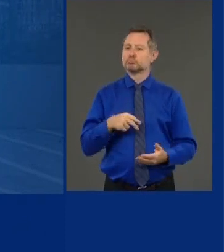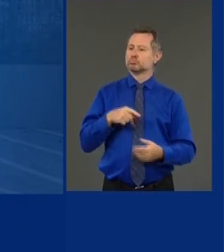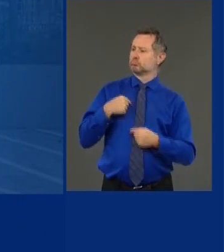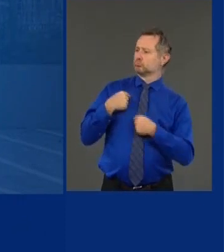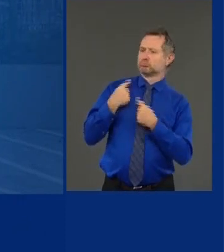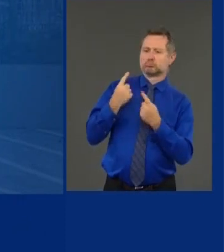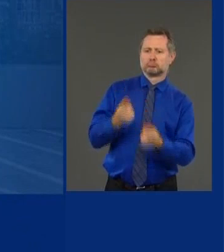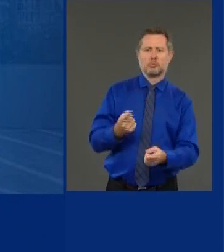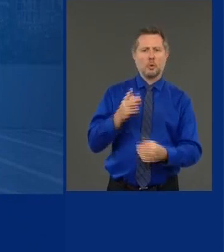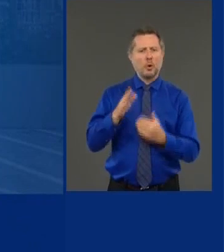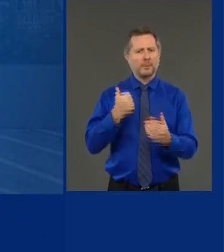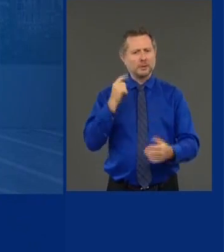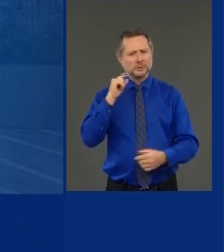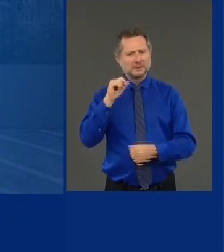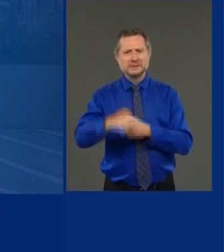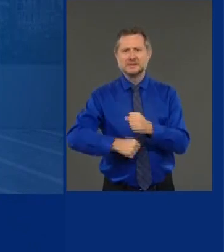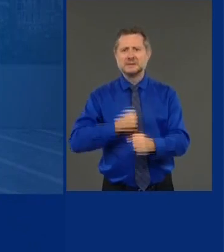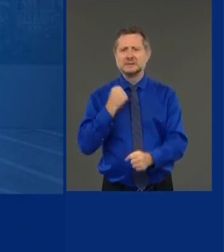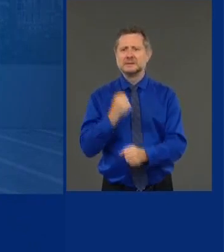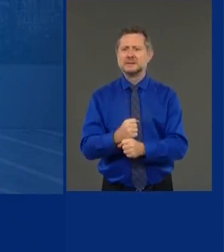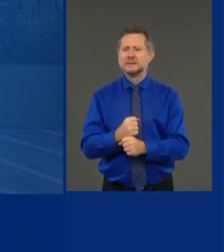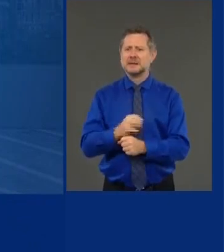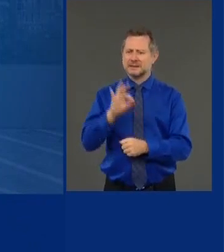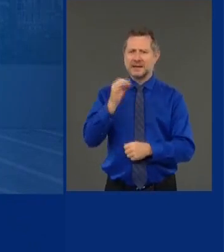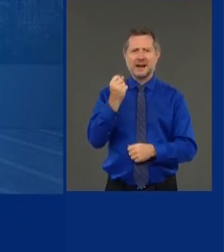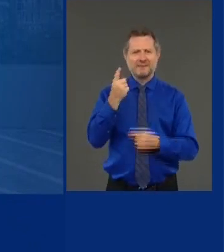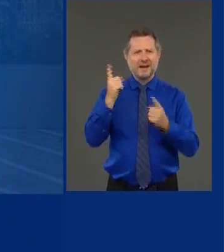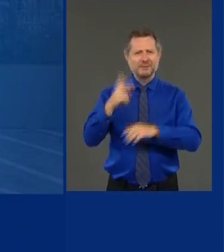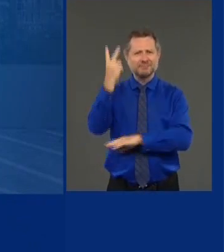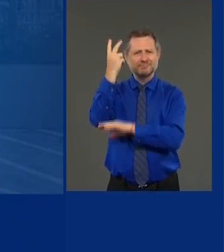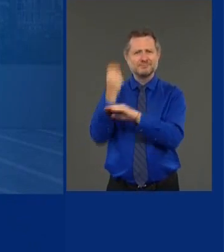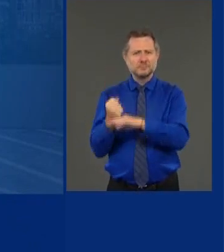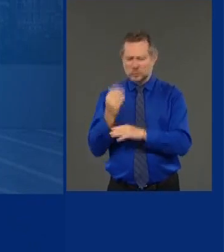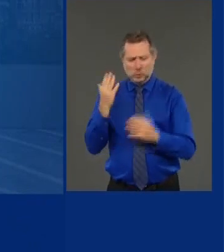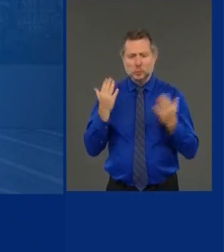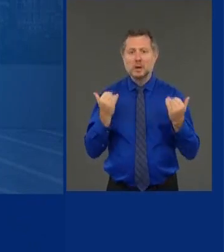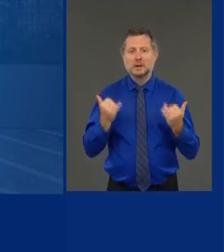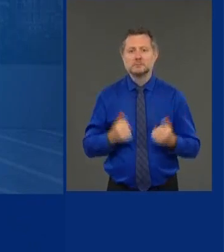WAYS THAT IT IS NOW BEING REBUILT AT THIS MOMENT, ALL